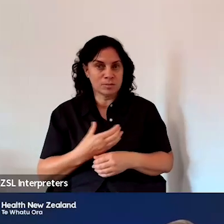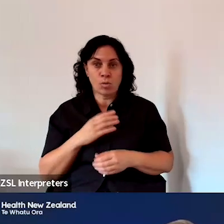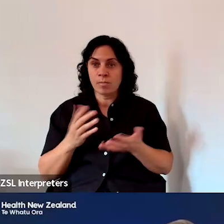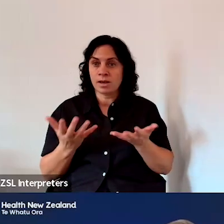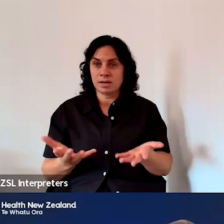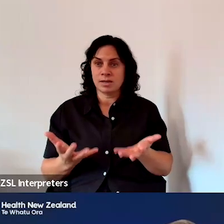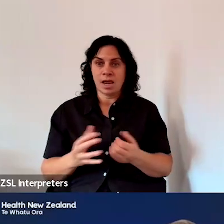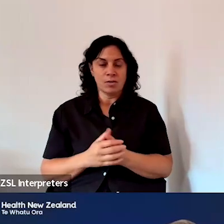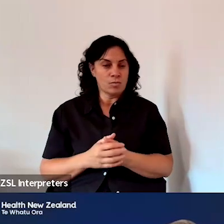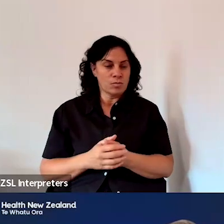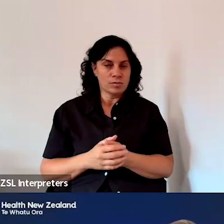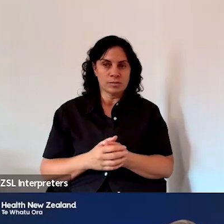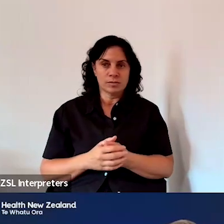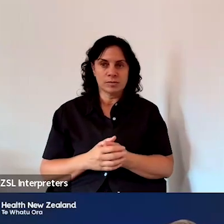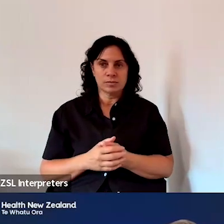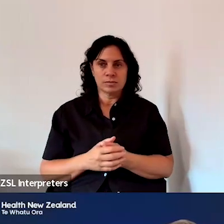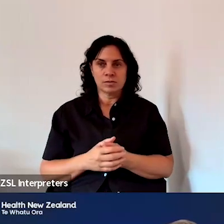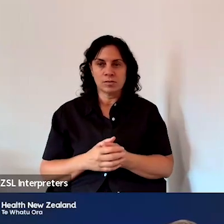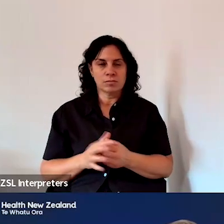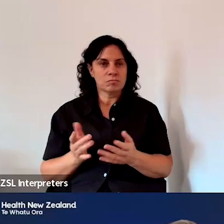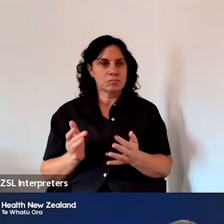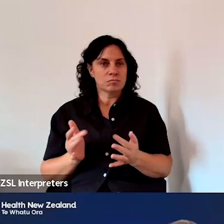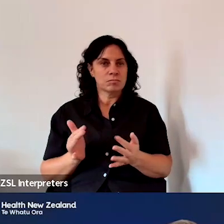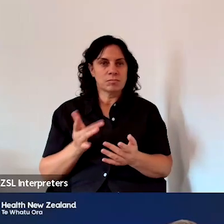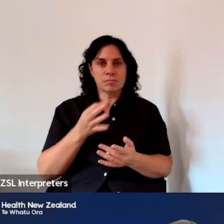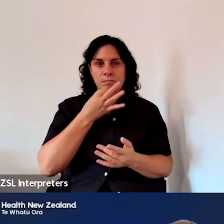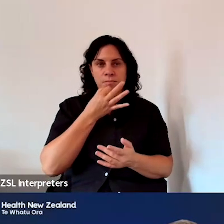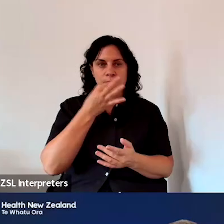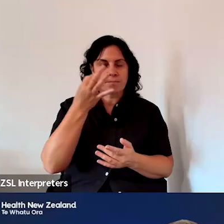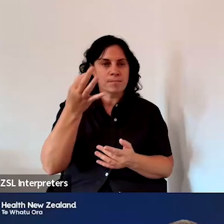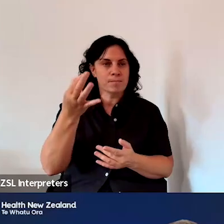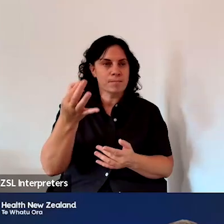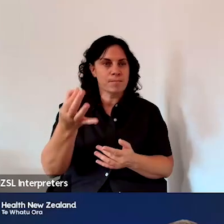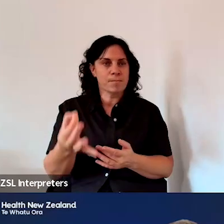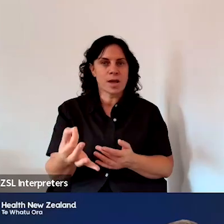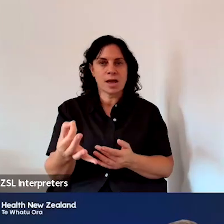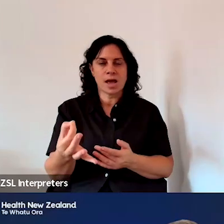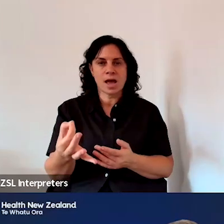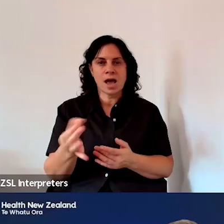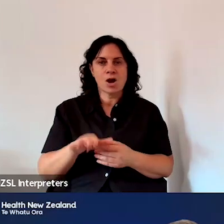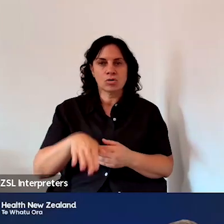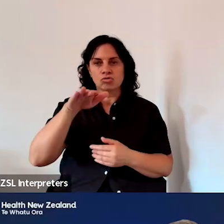to just pull a question back to, back to the growing up in New Zealand team.